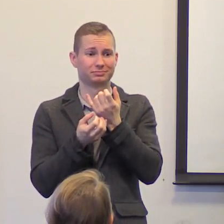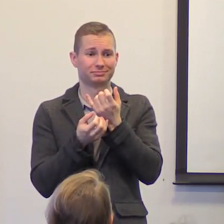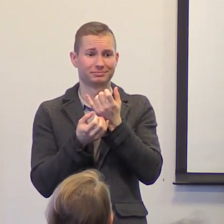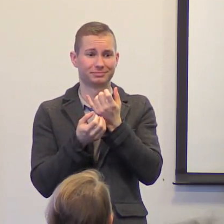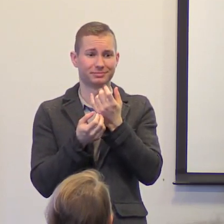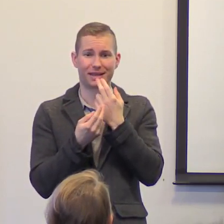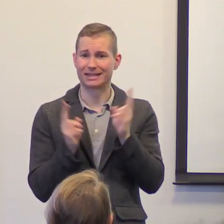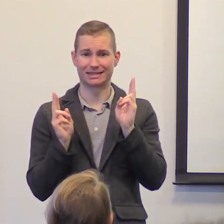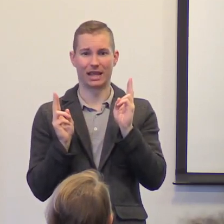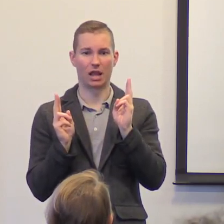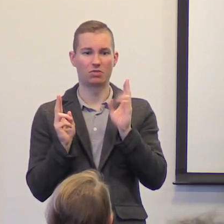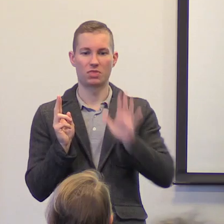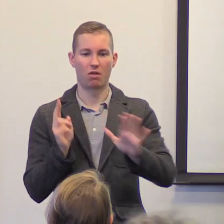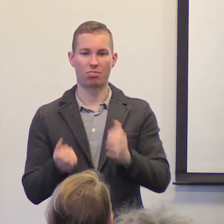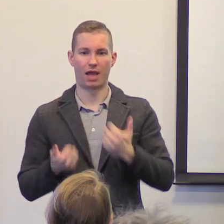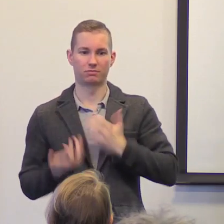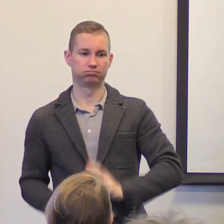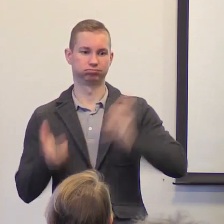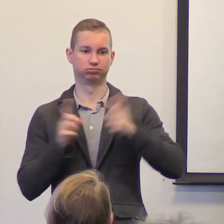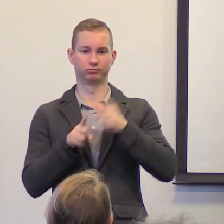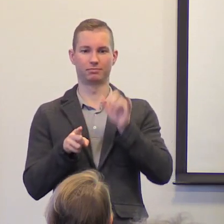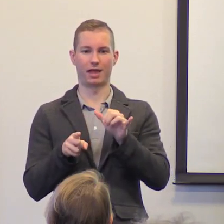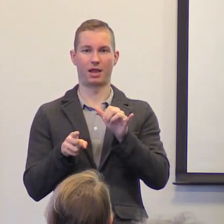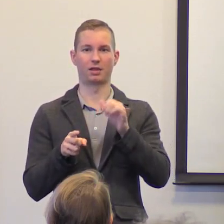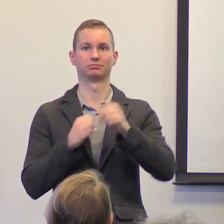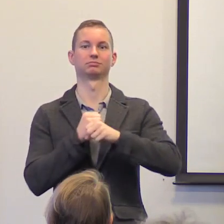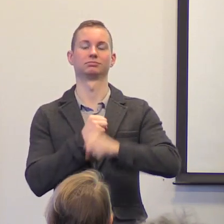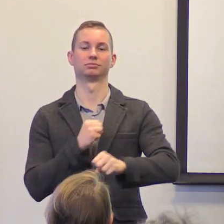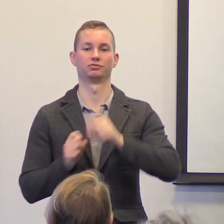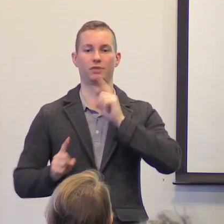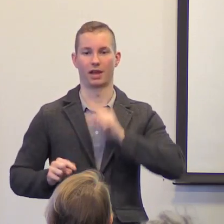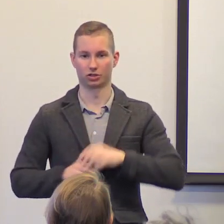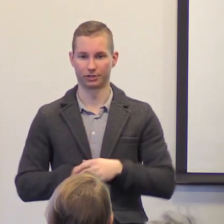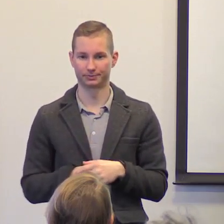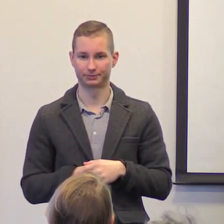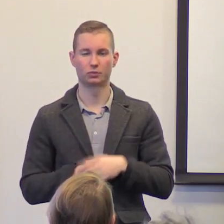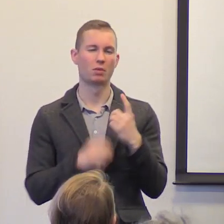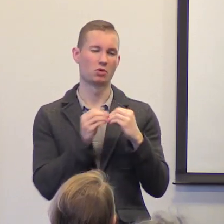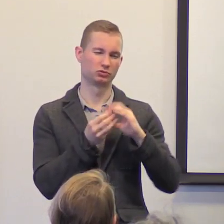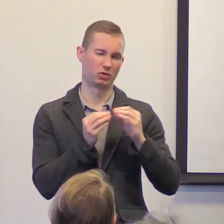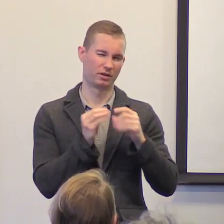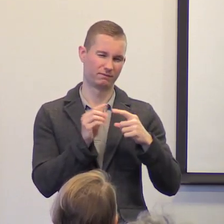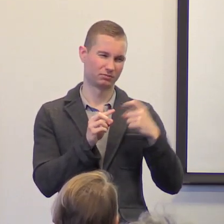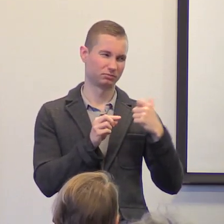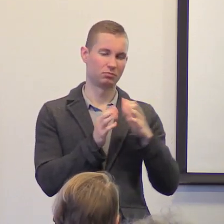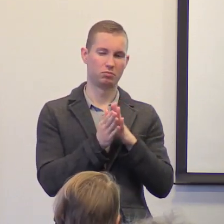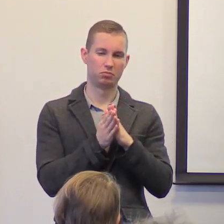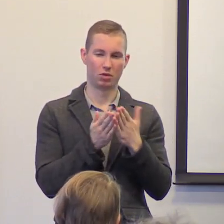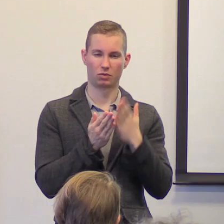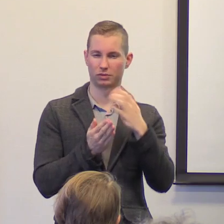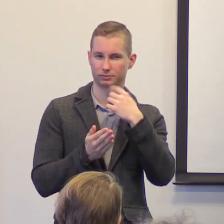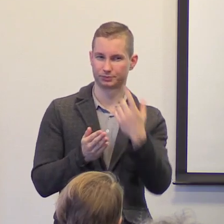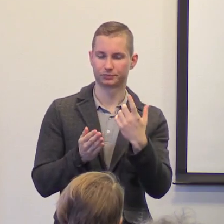fact upended by this kind of overblown reaction. I'll tell you one other story from the book just to give you the sense of what these dragnets